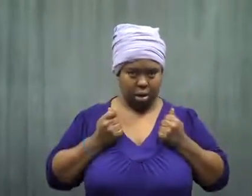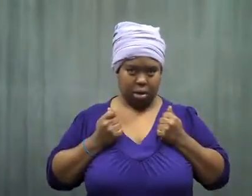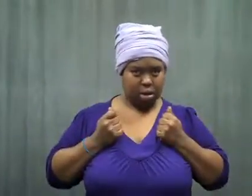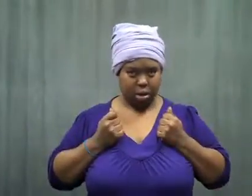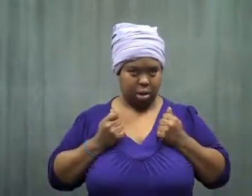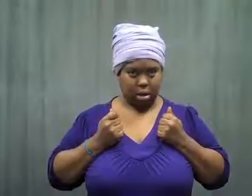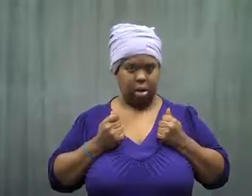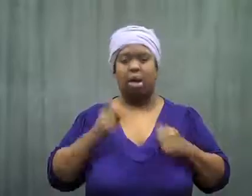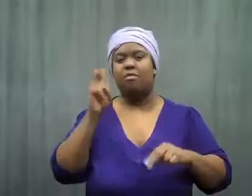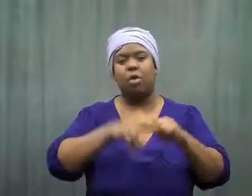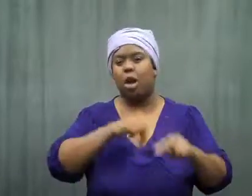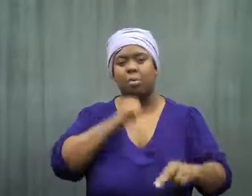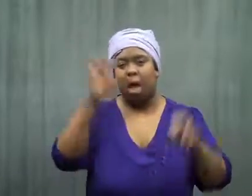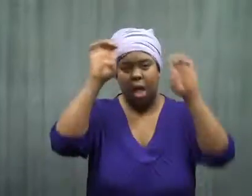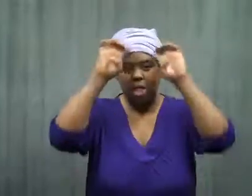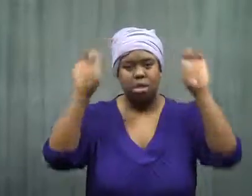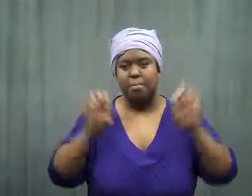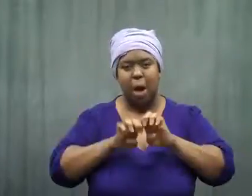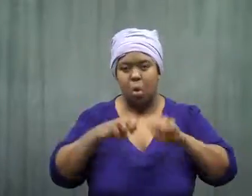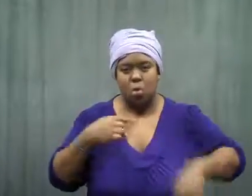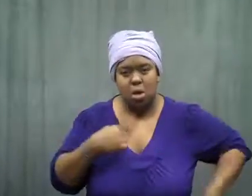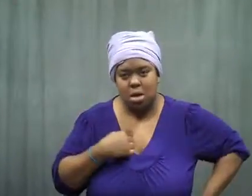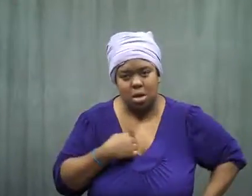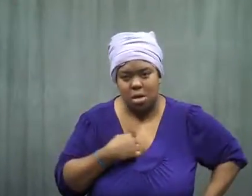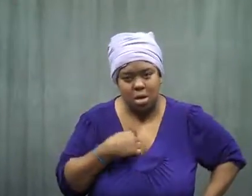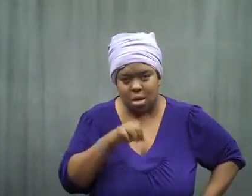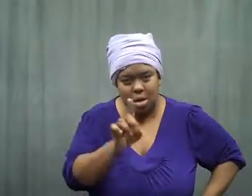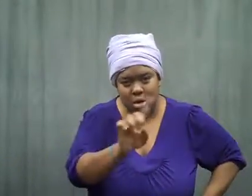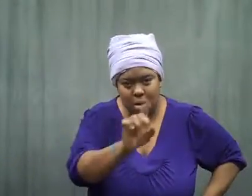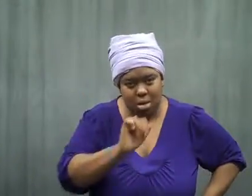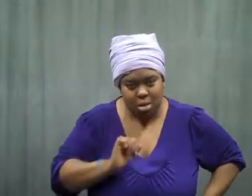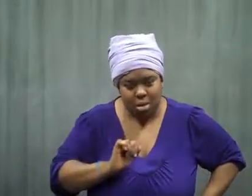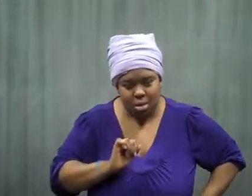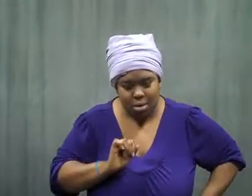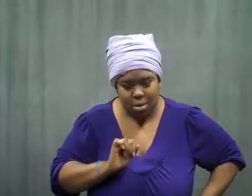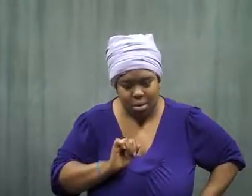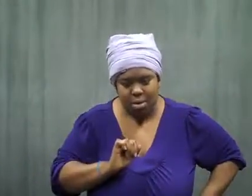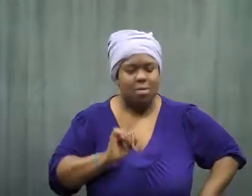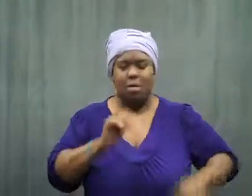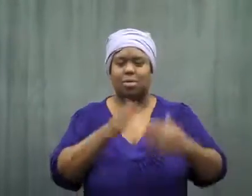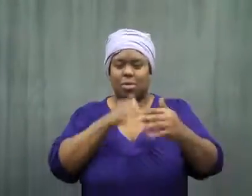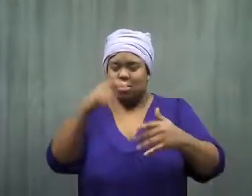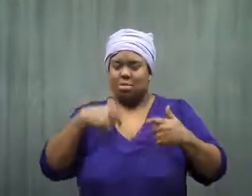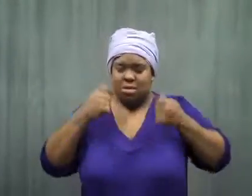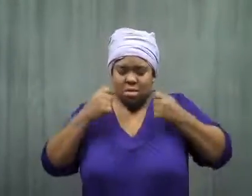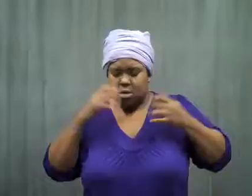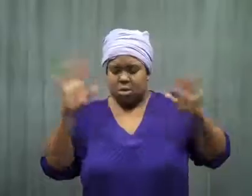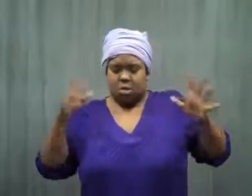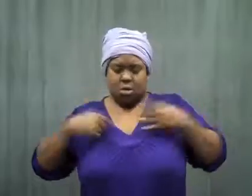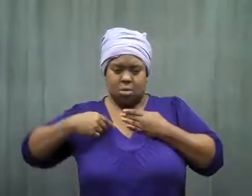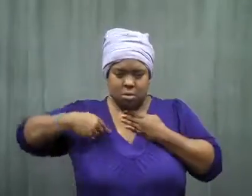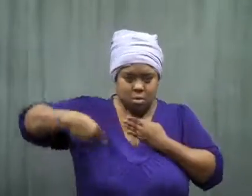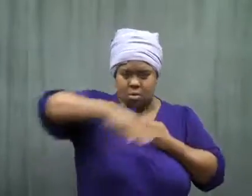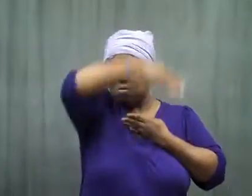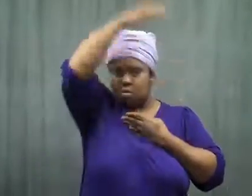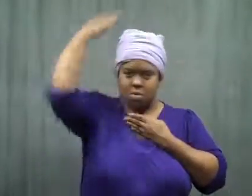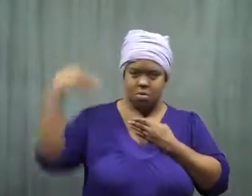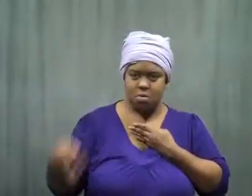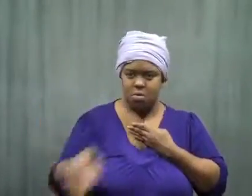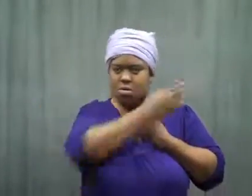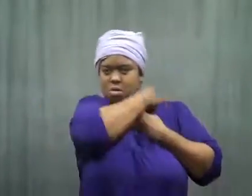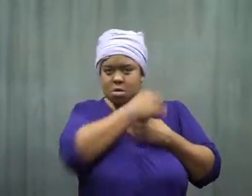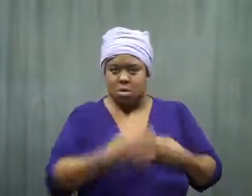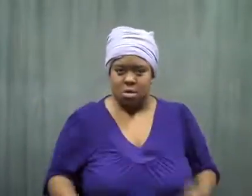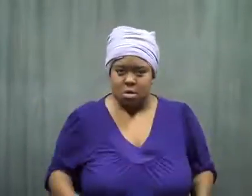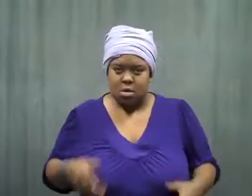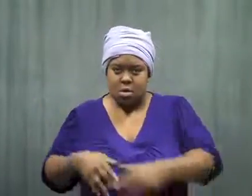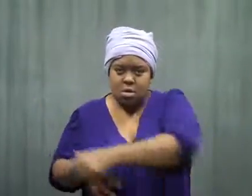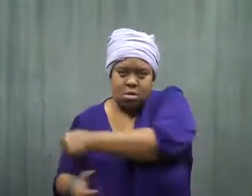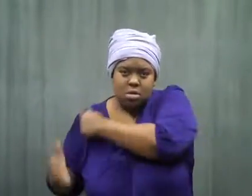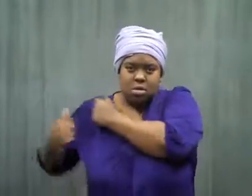No, I'm not an eskimo! I wrapped my scarf around my neck.